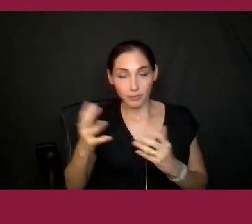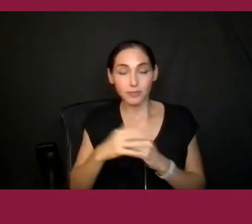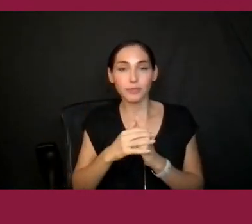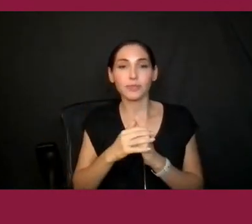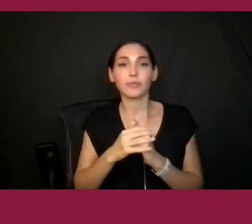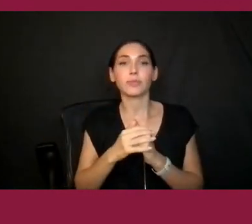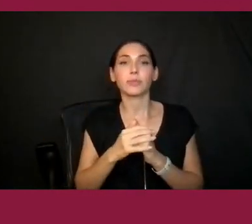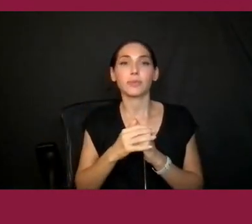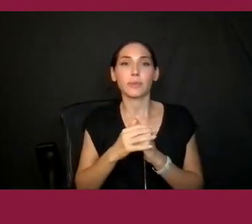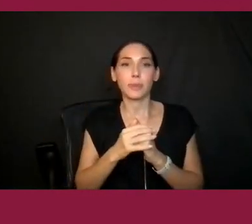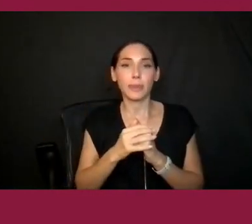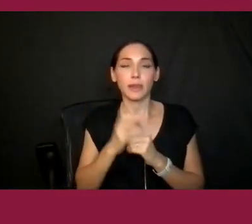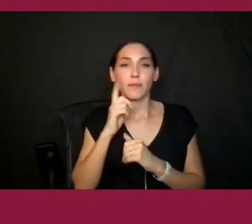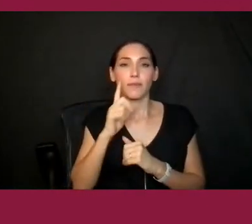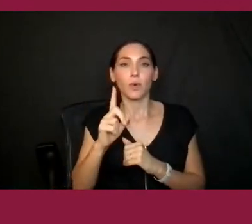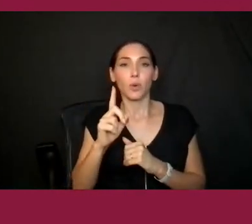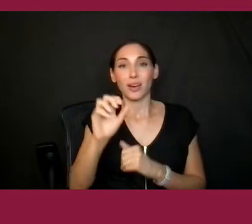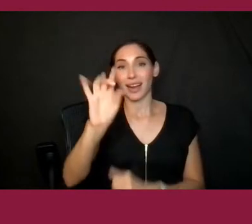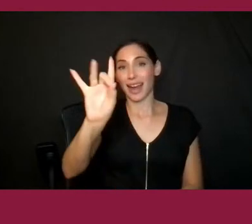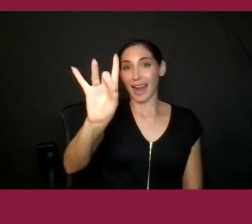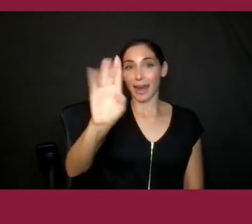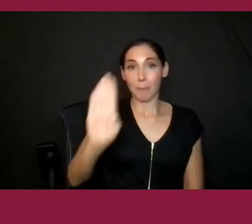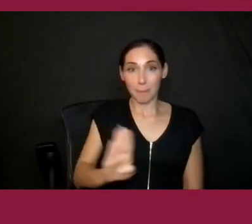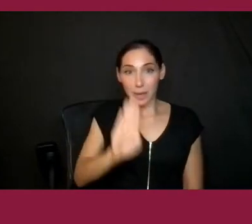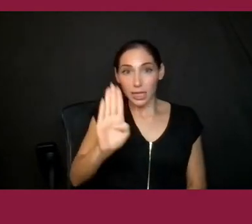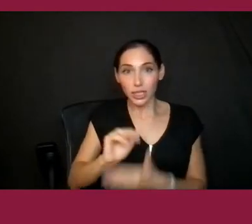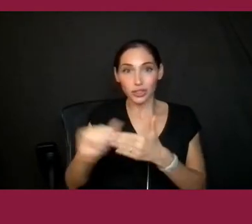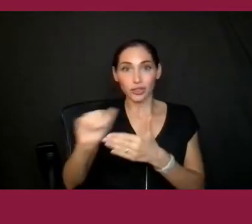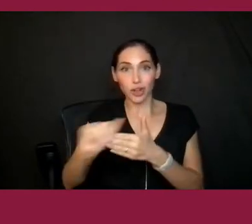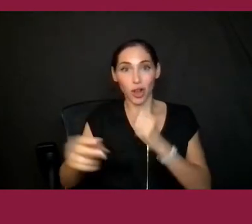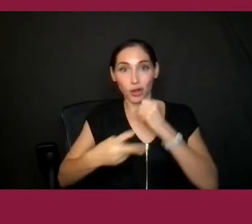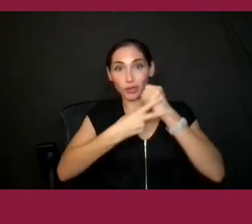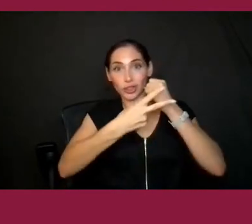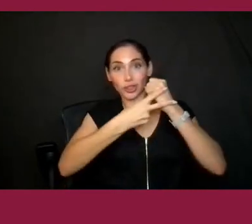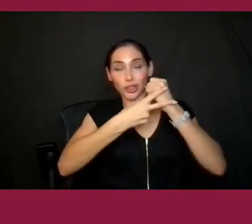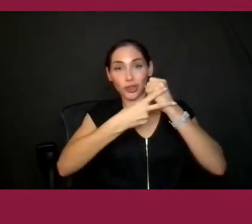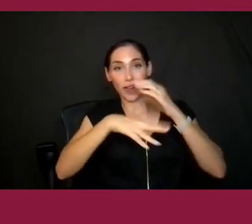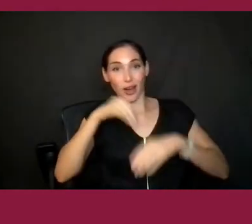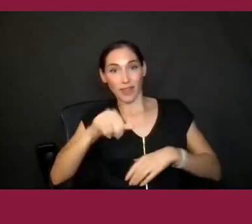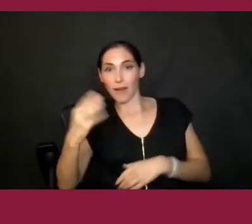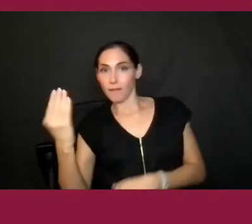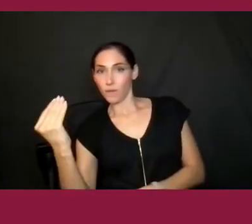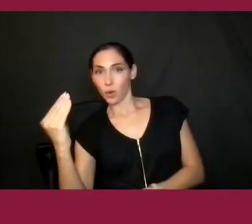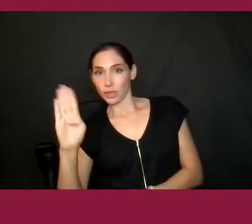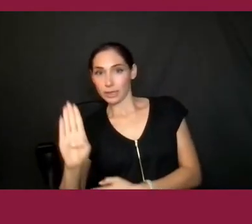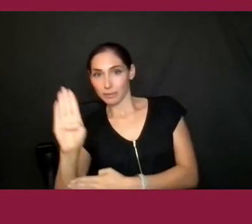what was an $8 billion reserve for next year, they have